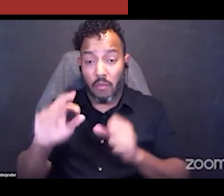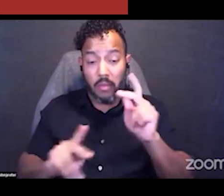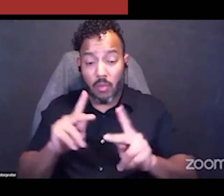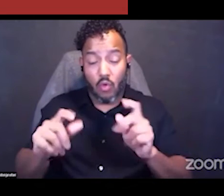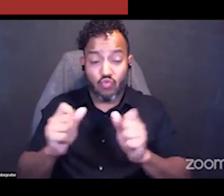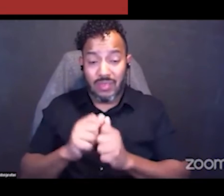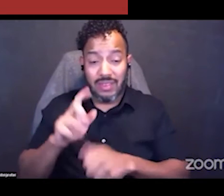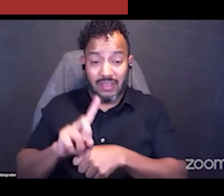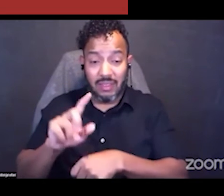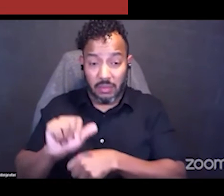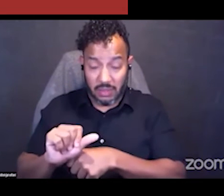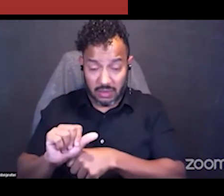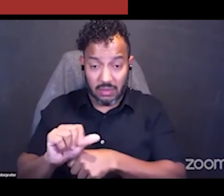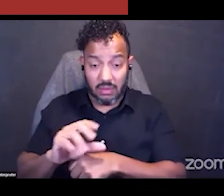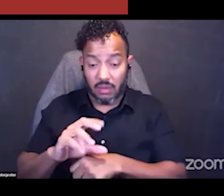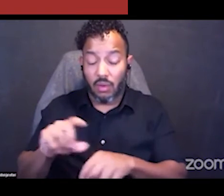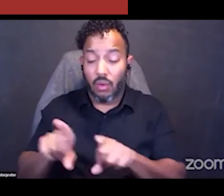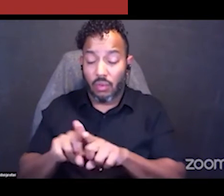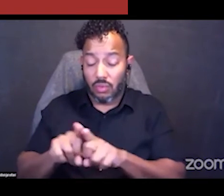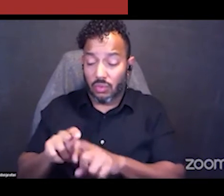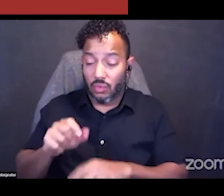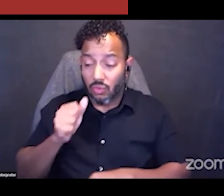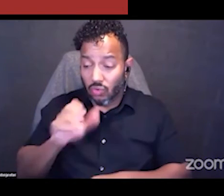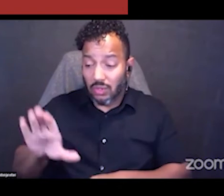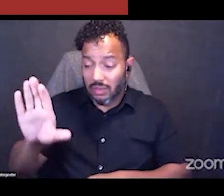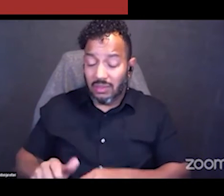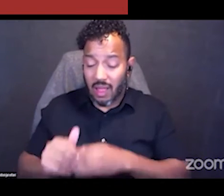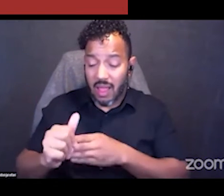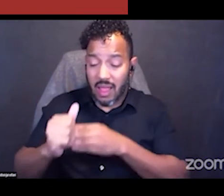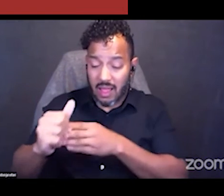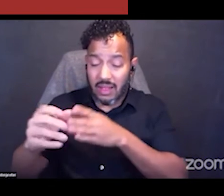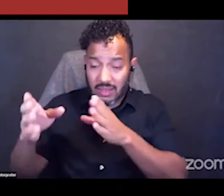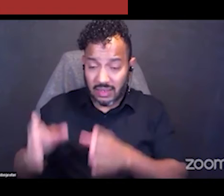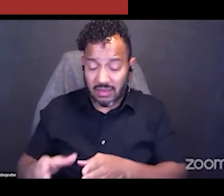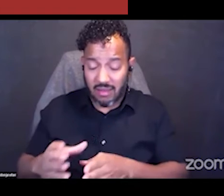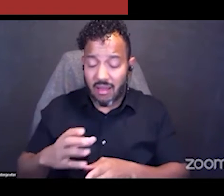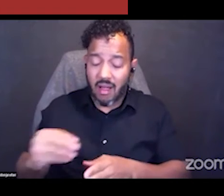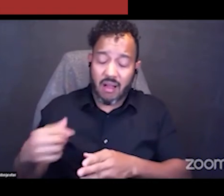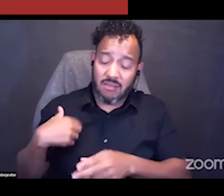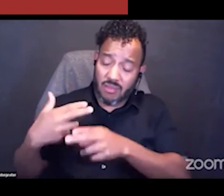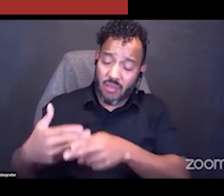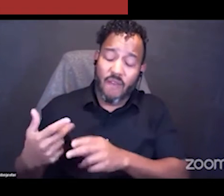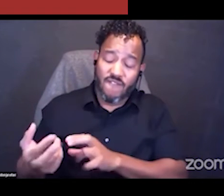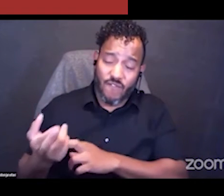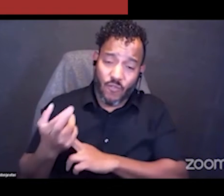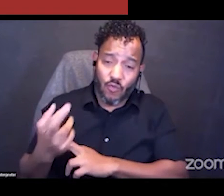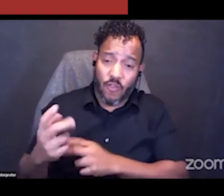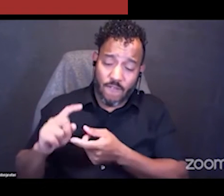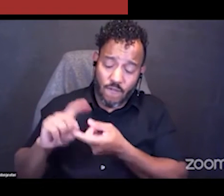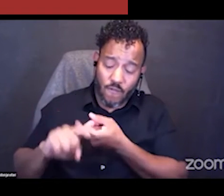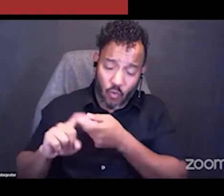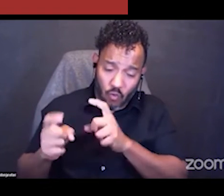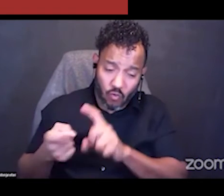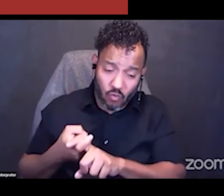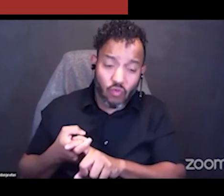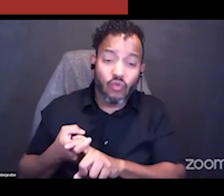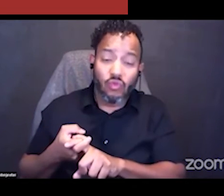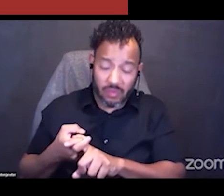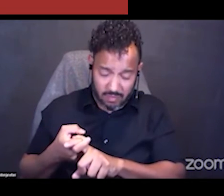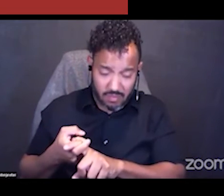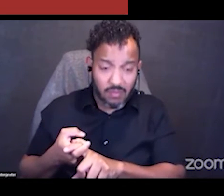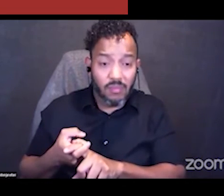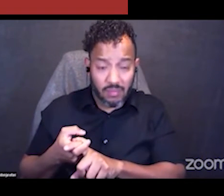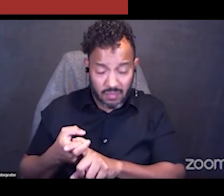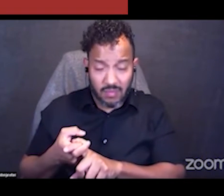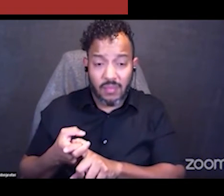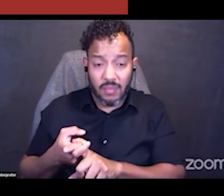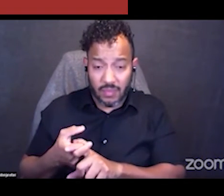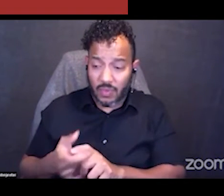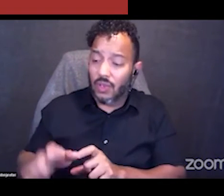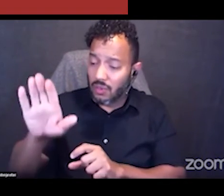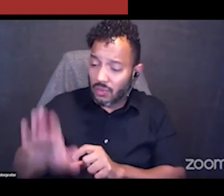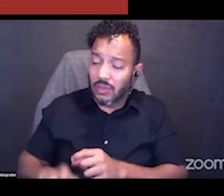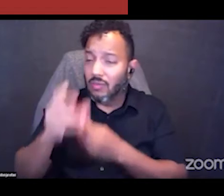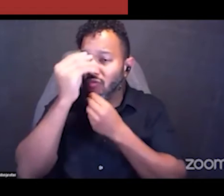And a leader and friend who I think we're all going to appreciate hearing from this